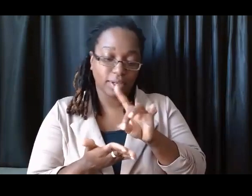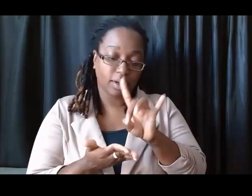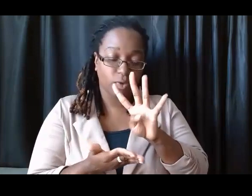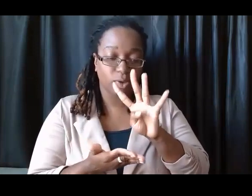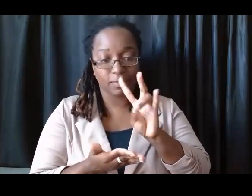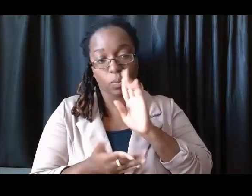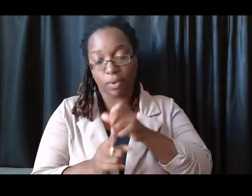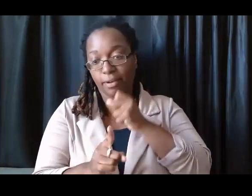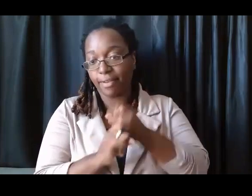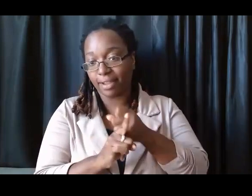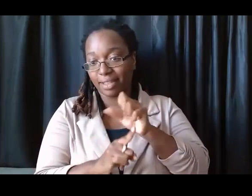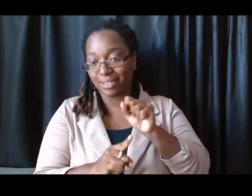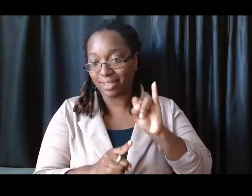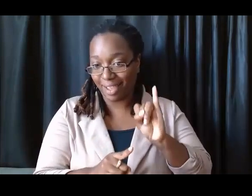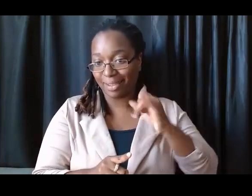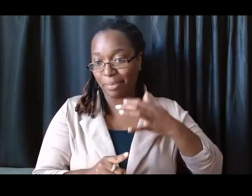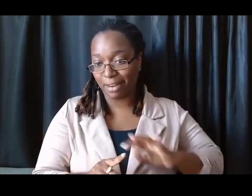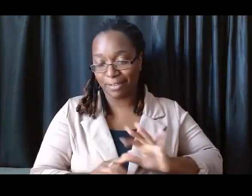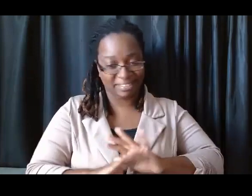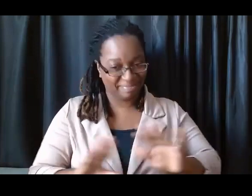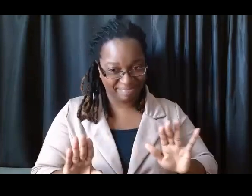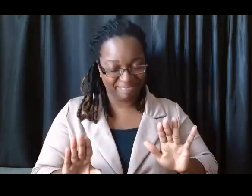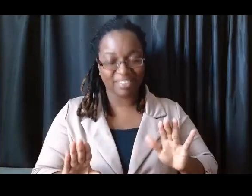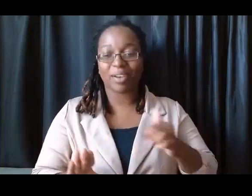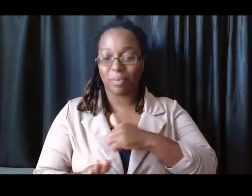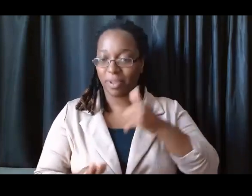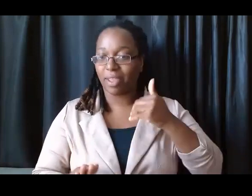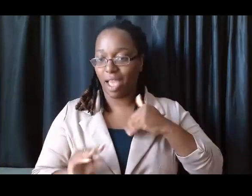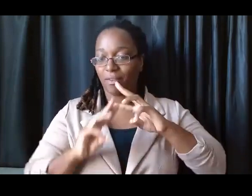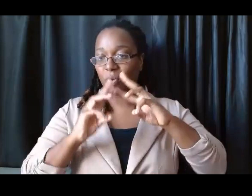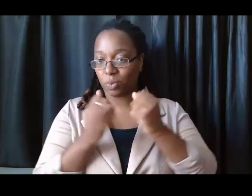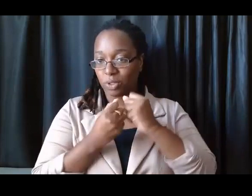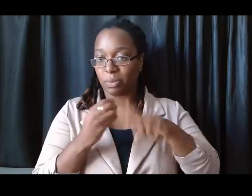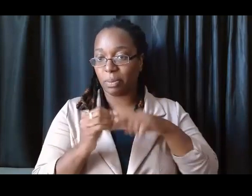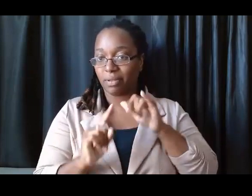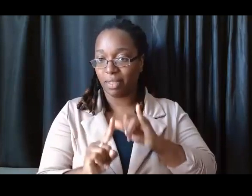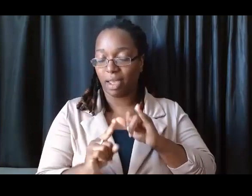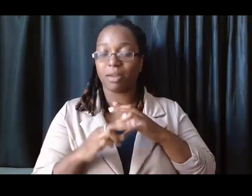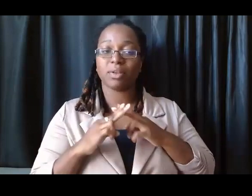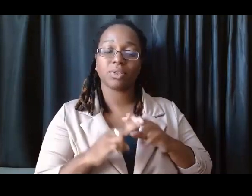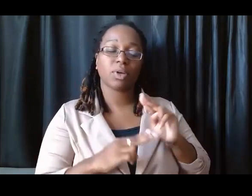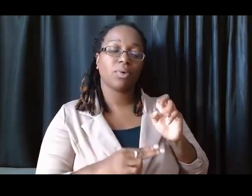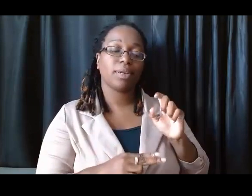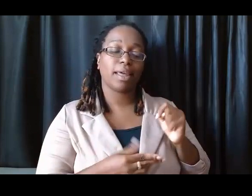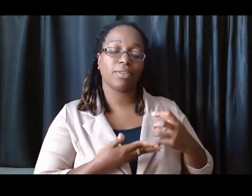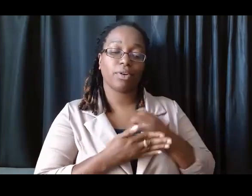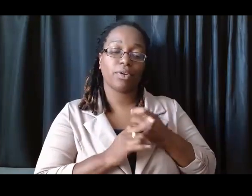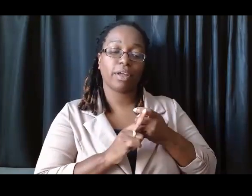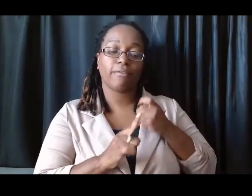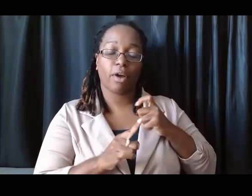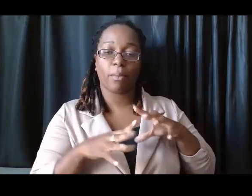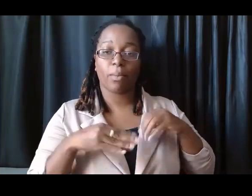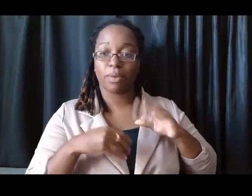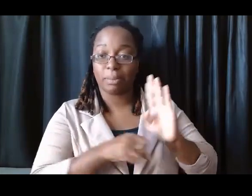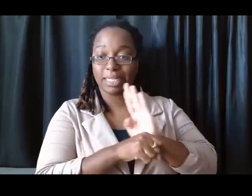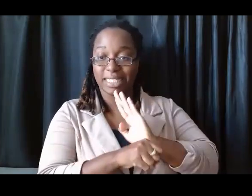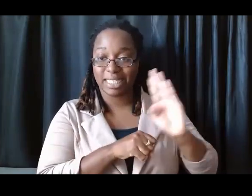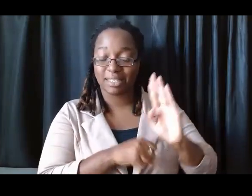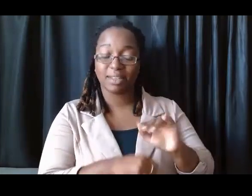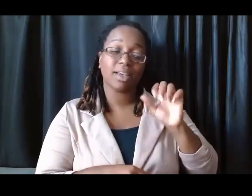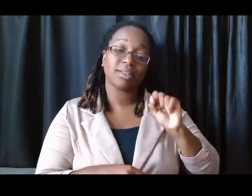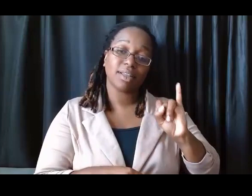We have net earnings from self-employment and SSI and Medicaid. I encourage you to check that out.